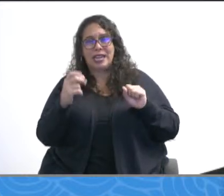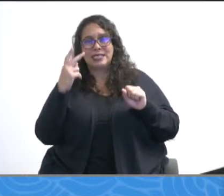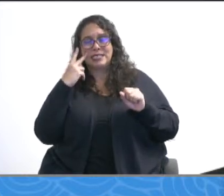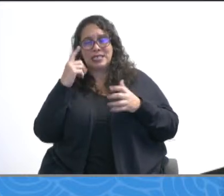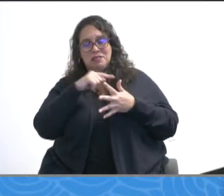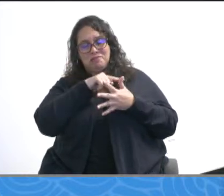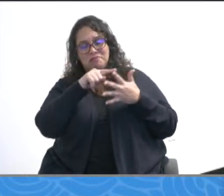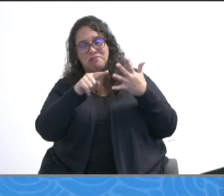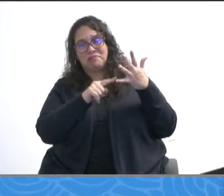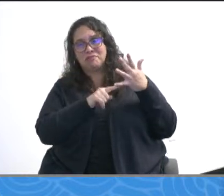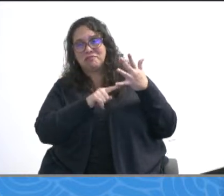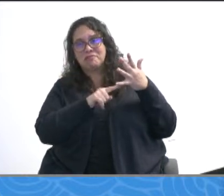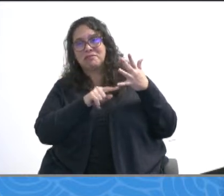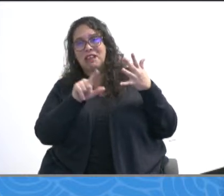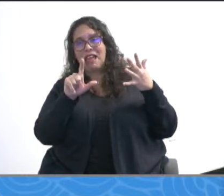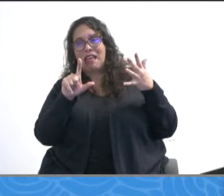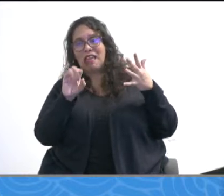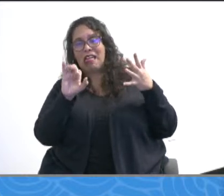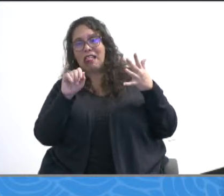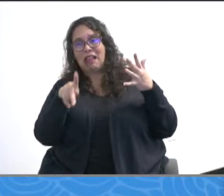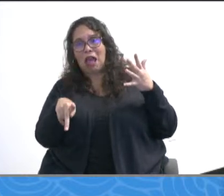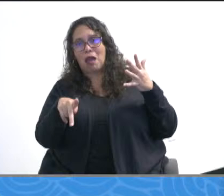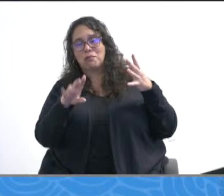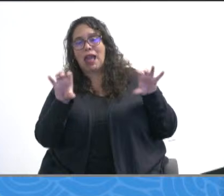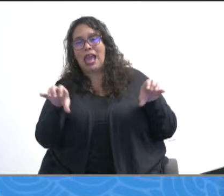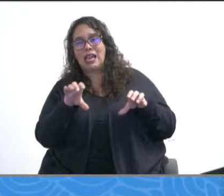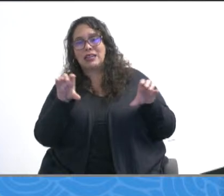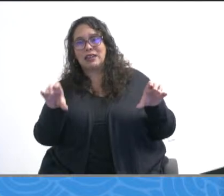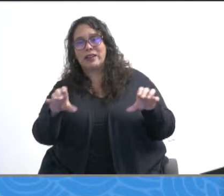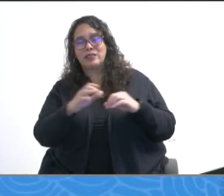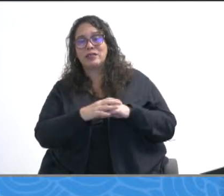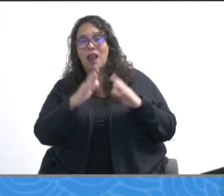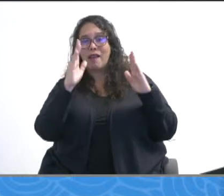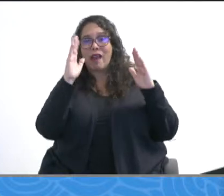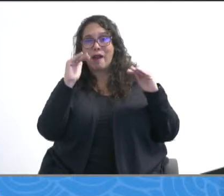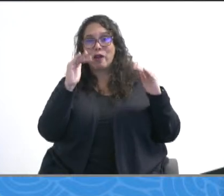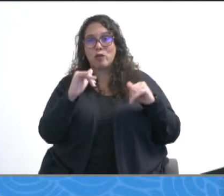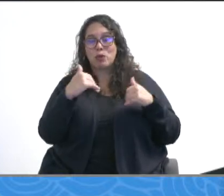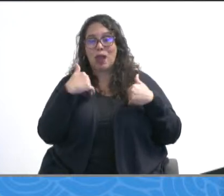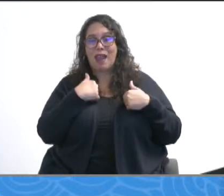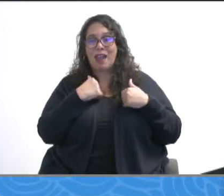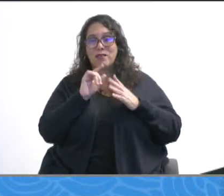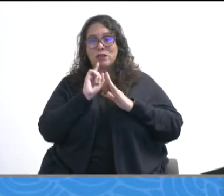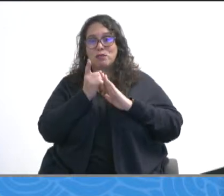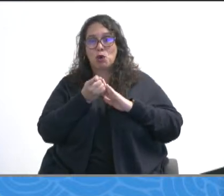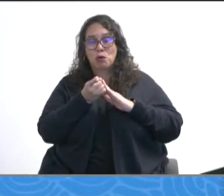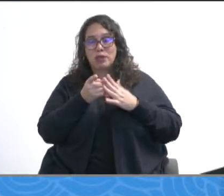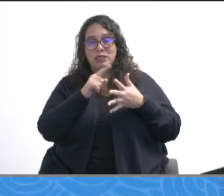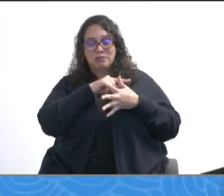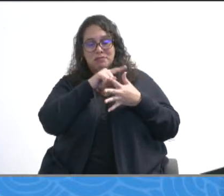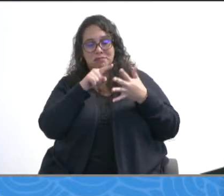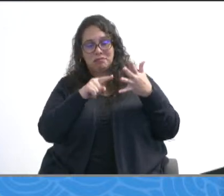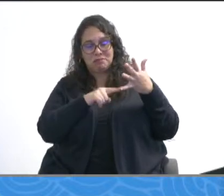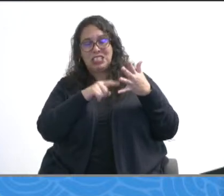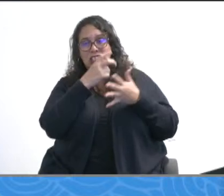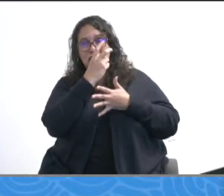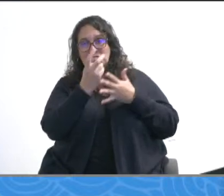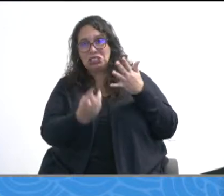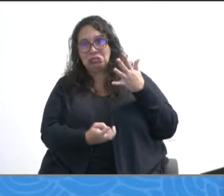is these activities at work. I hope that you'll have a moment to take a deeper dive into our document on the website